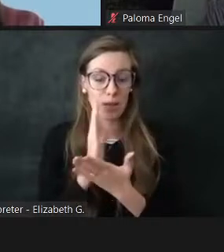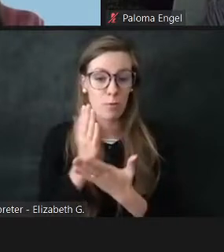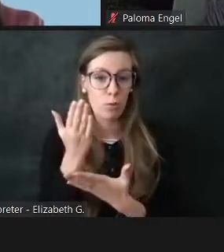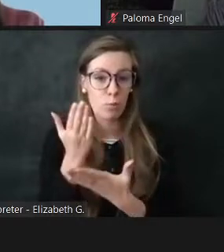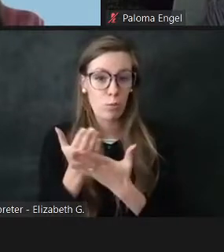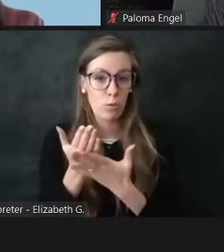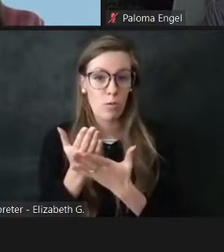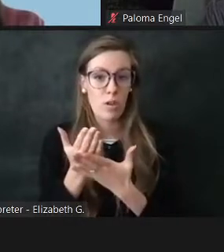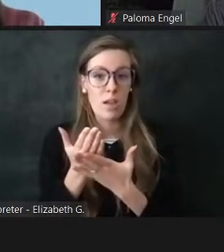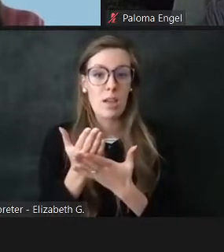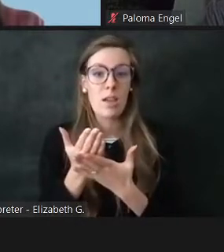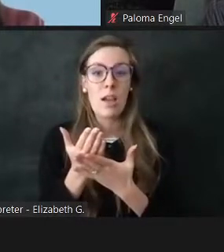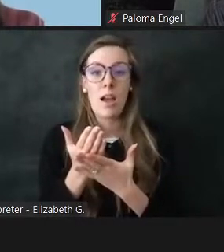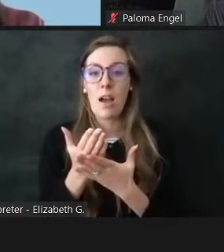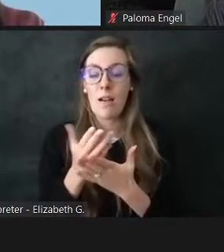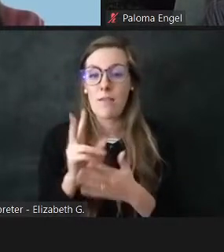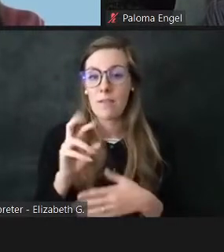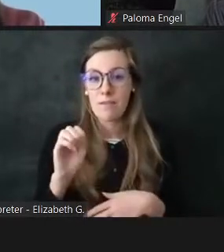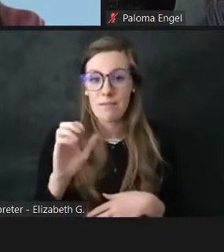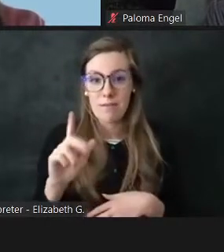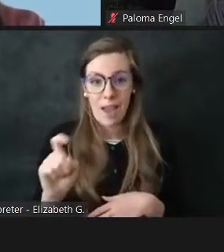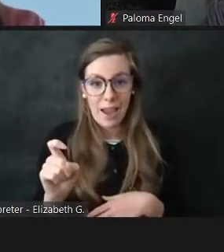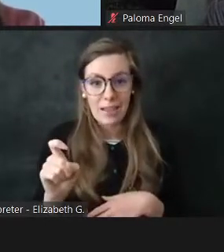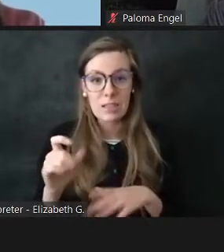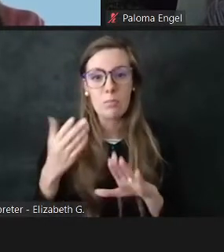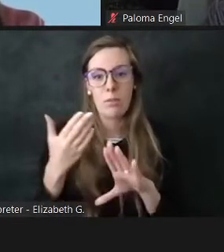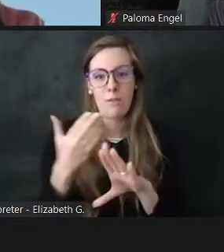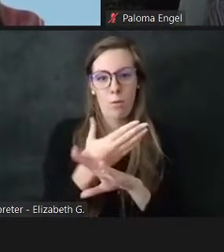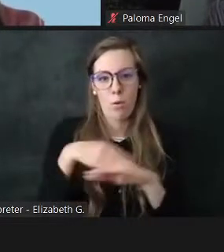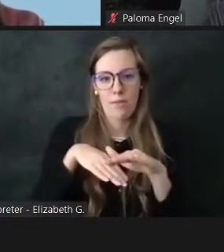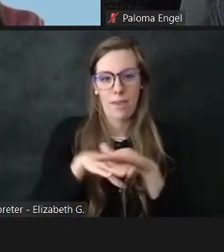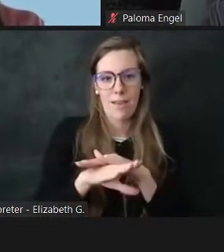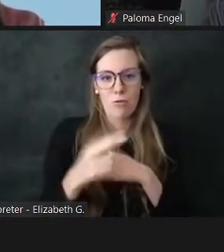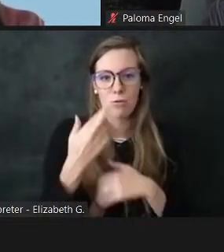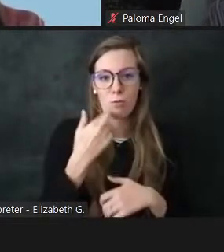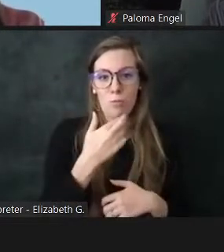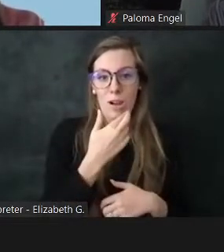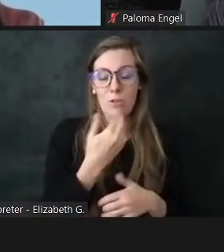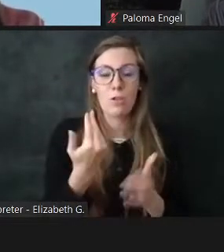they're letting people into the restaurant. So it's very important that we work